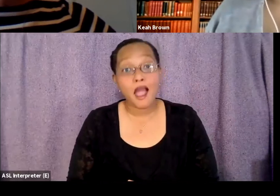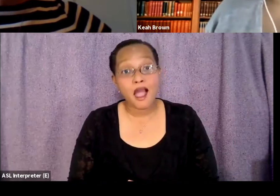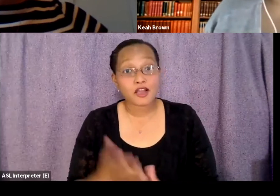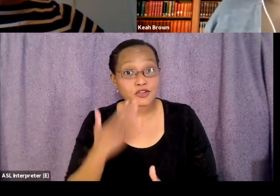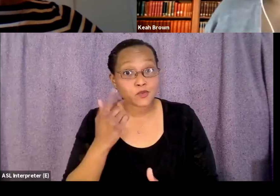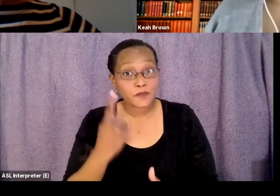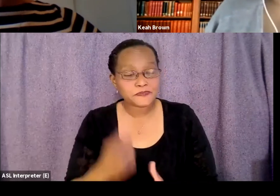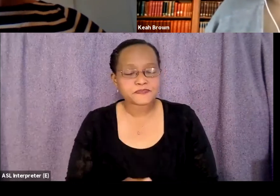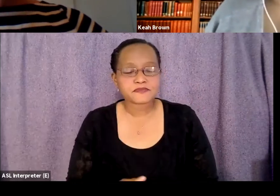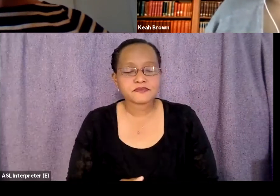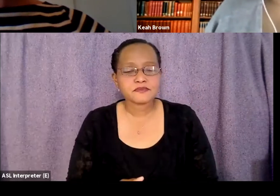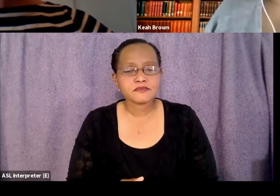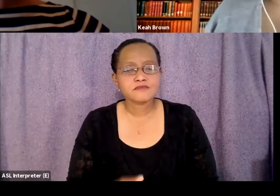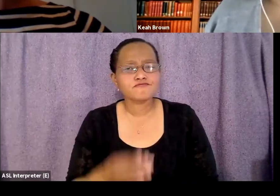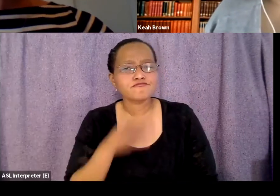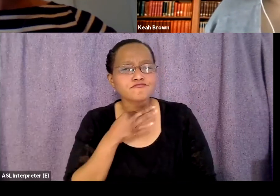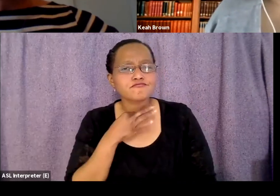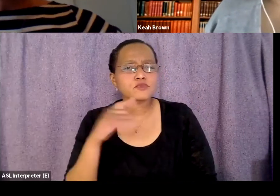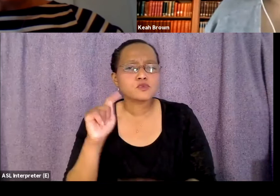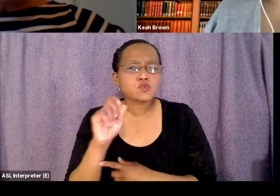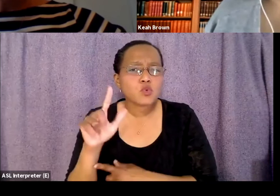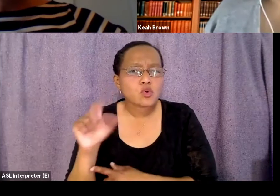Nicole Redding (she/her): What tools are boundaries, do you use to manage your multiple projects